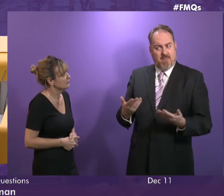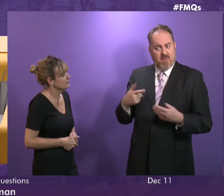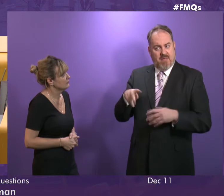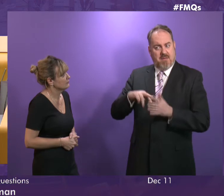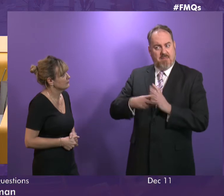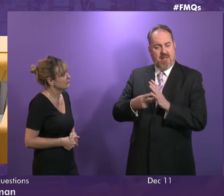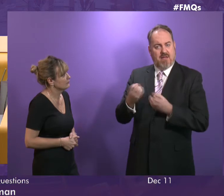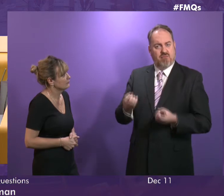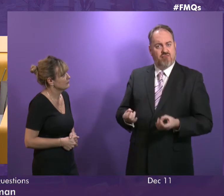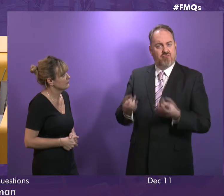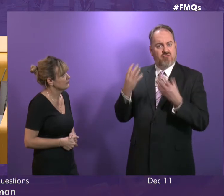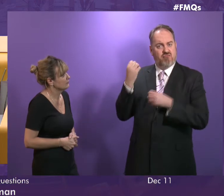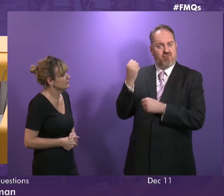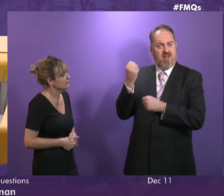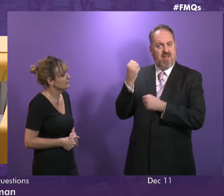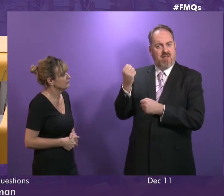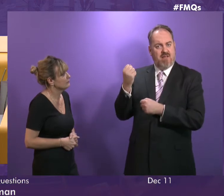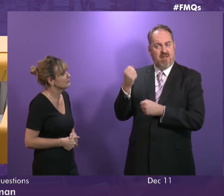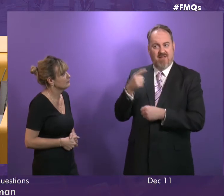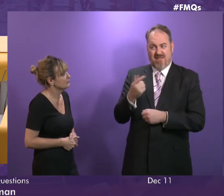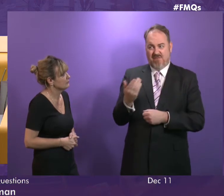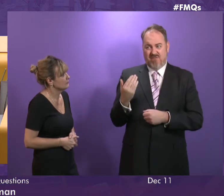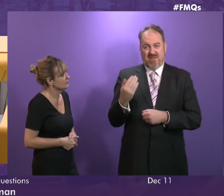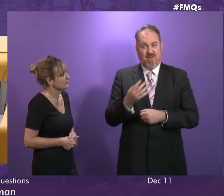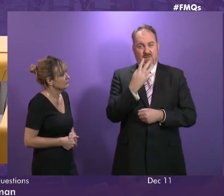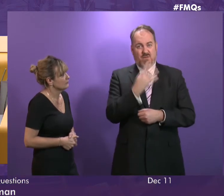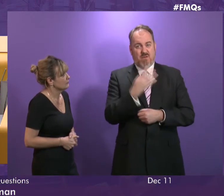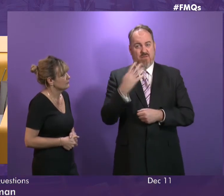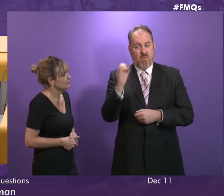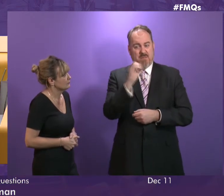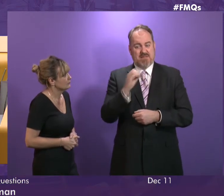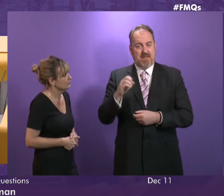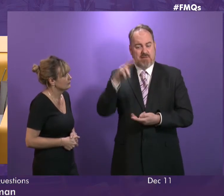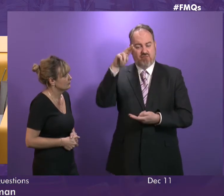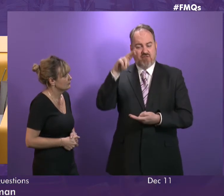print media, following a 44 per cent decline in circulation since 2006. Does she agree